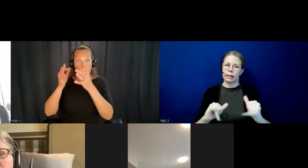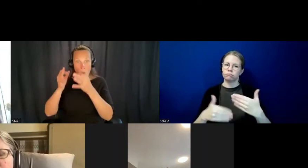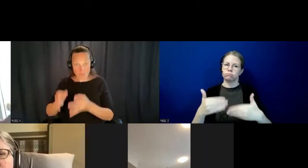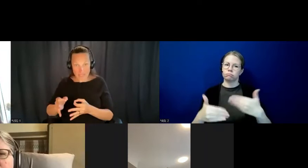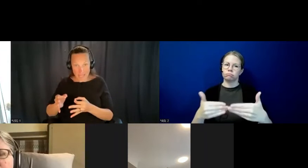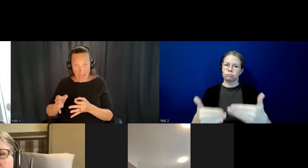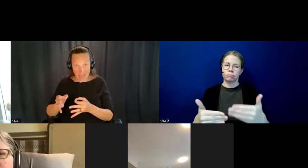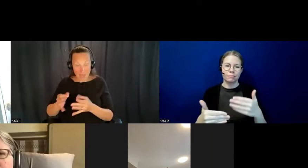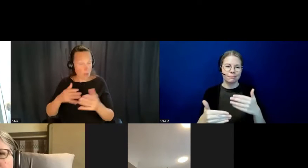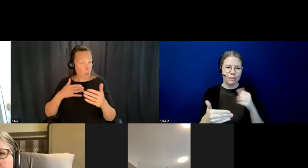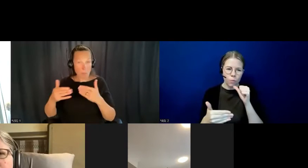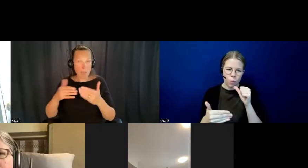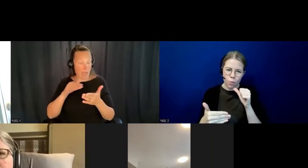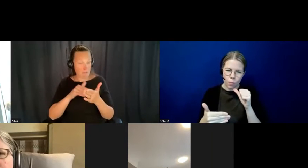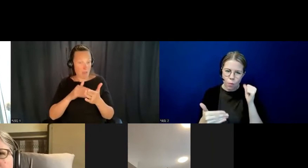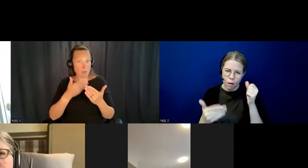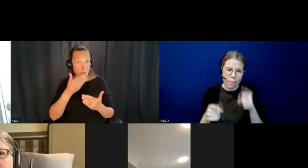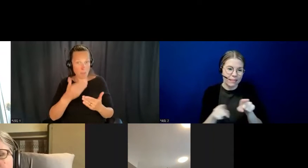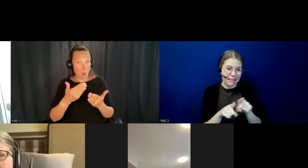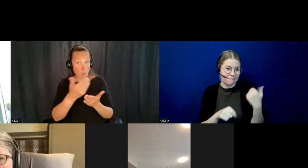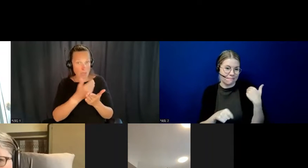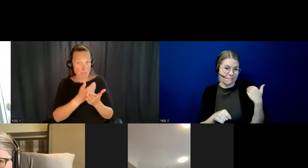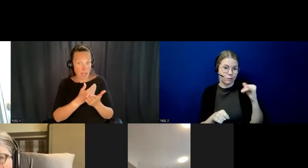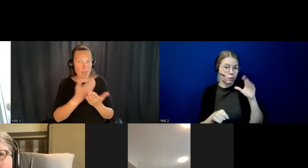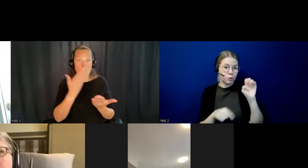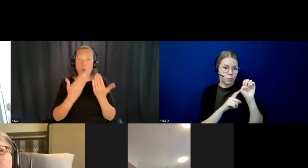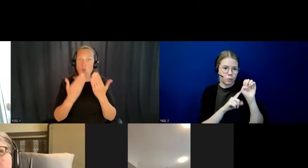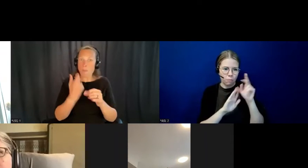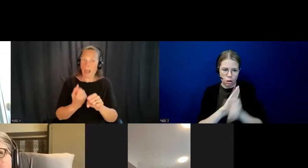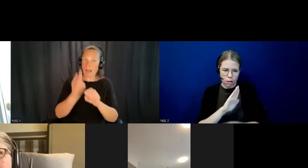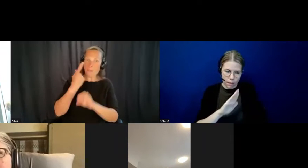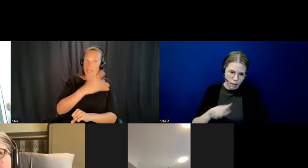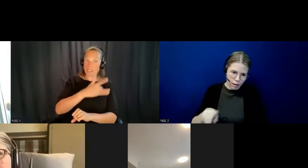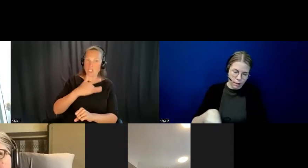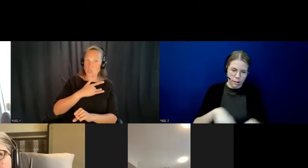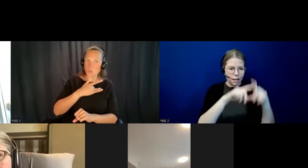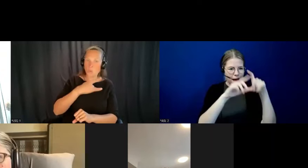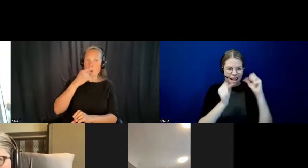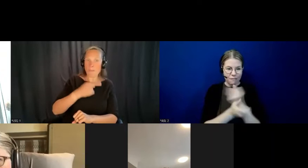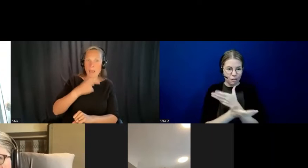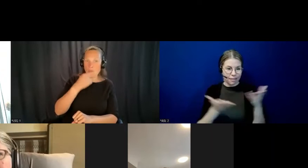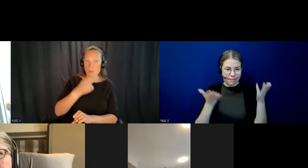PARLIAMENT WAS PROROGUED AND EVERYTHING GOT ERASED ON THE TABLE. YOU WOULD HAVE FOLLOWED